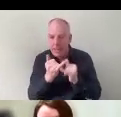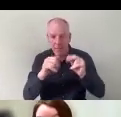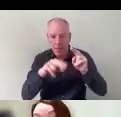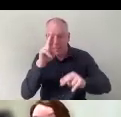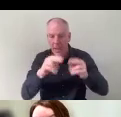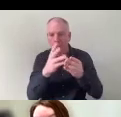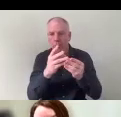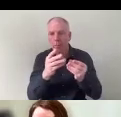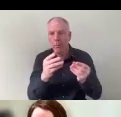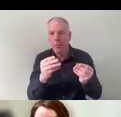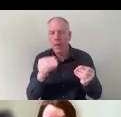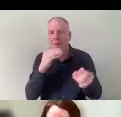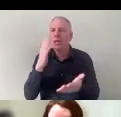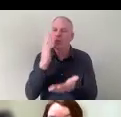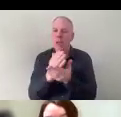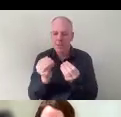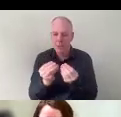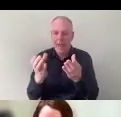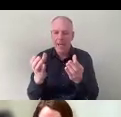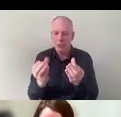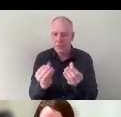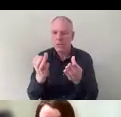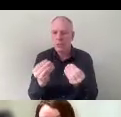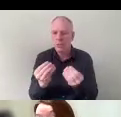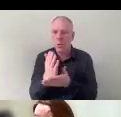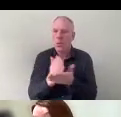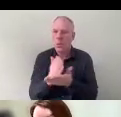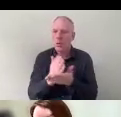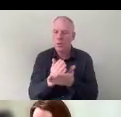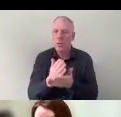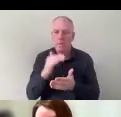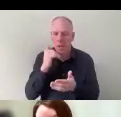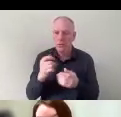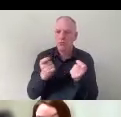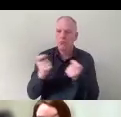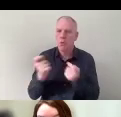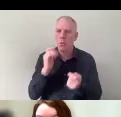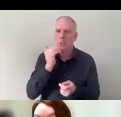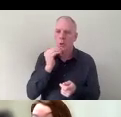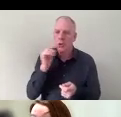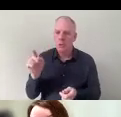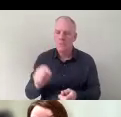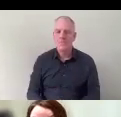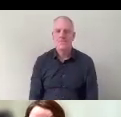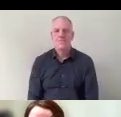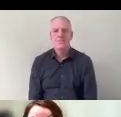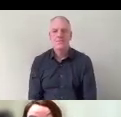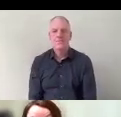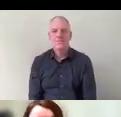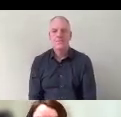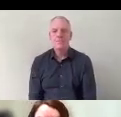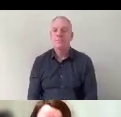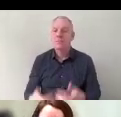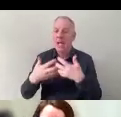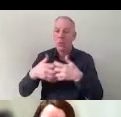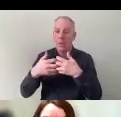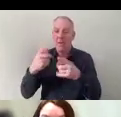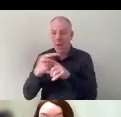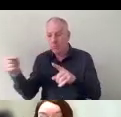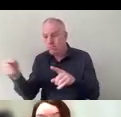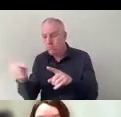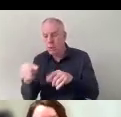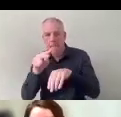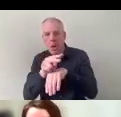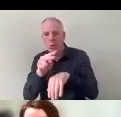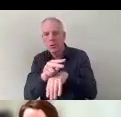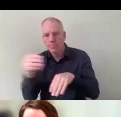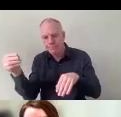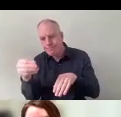preventing the swelling and shrinking of the wooden support with humidity changes. A device that monitors the temperature and humidity is fitted inside the enclosure so